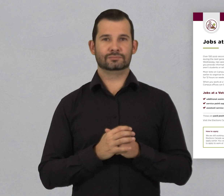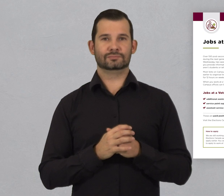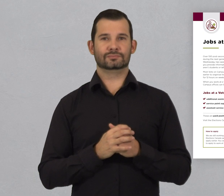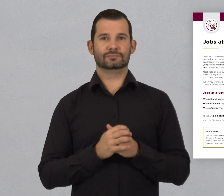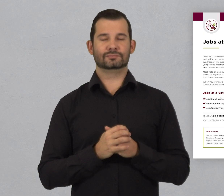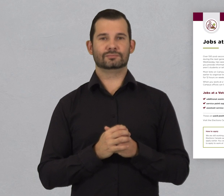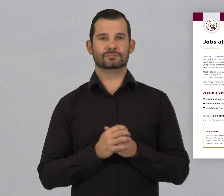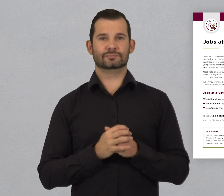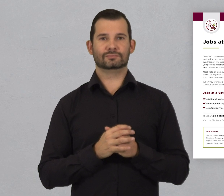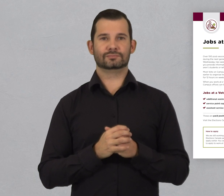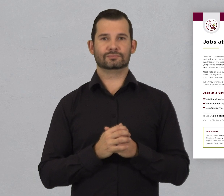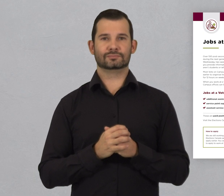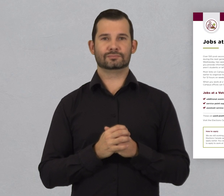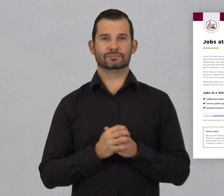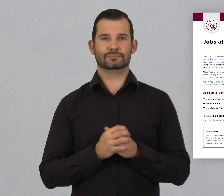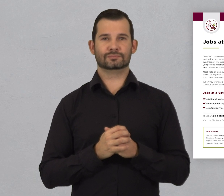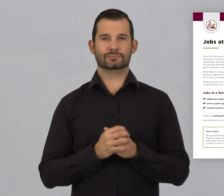How to apply We are still working on